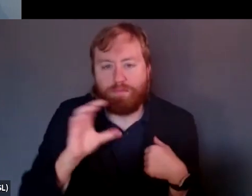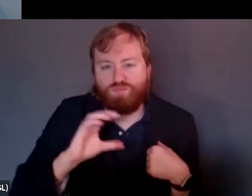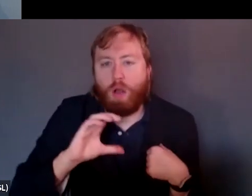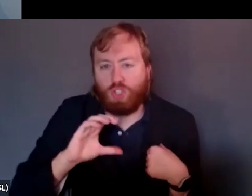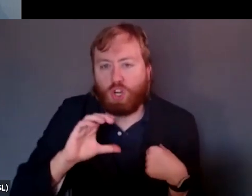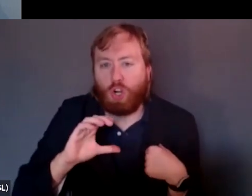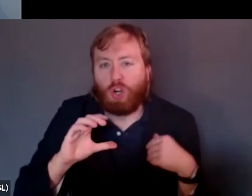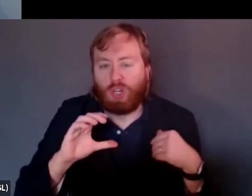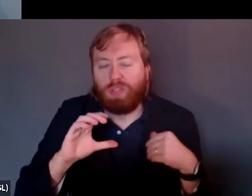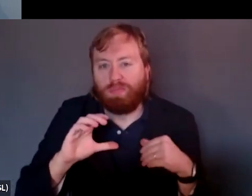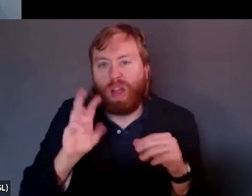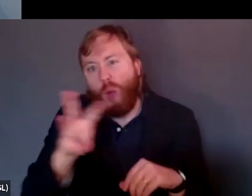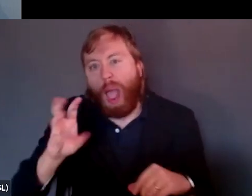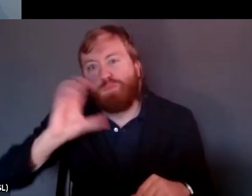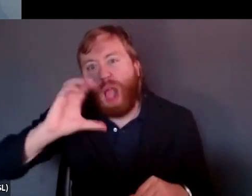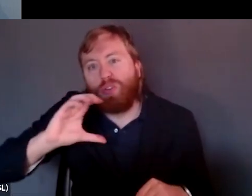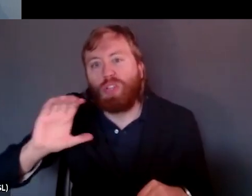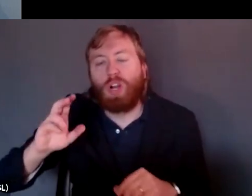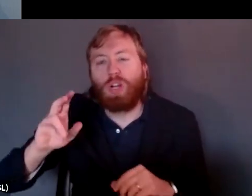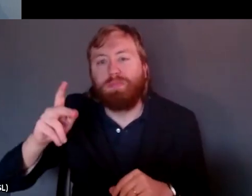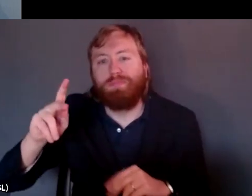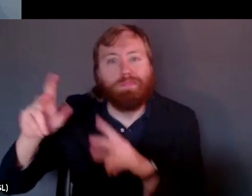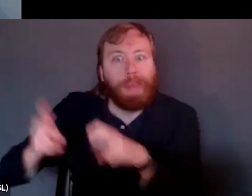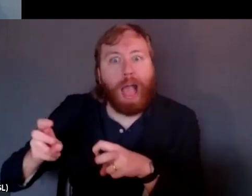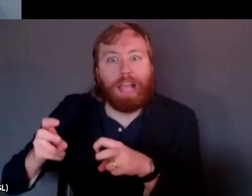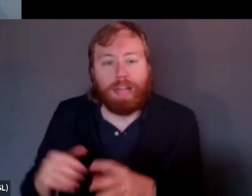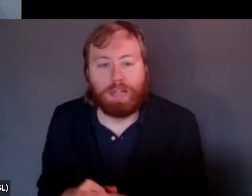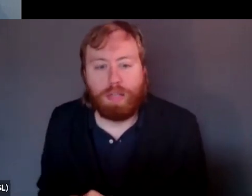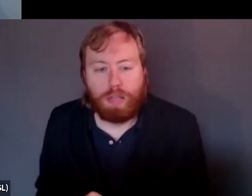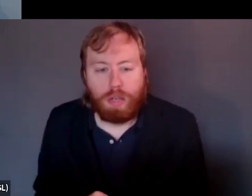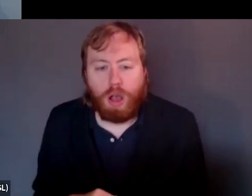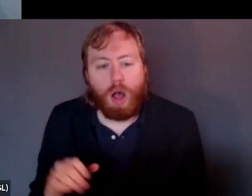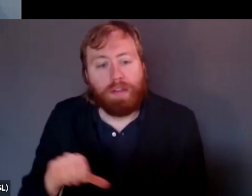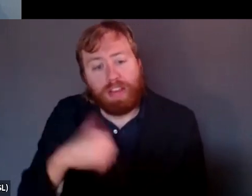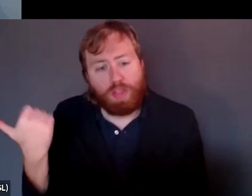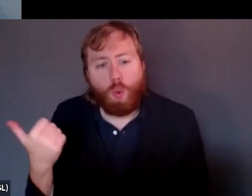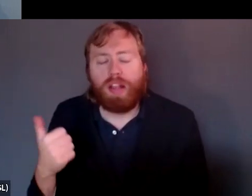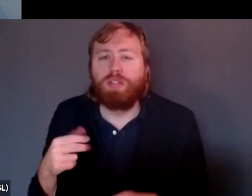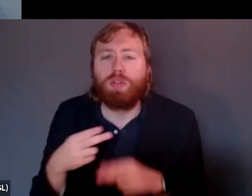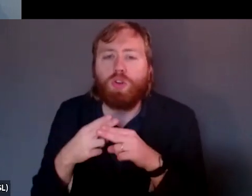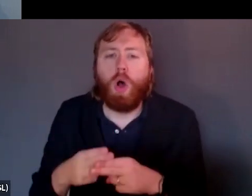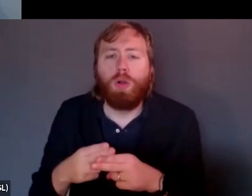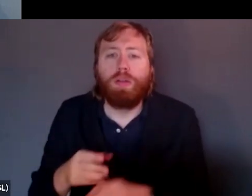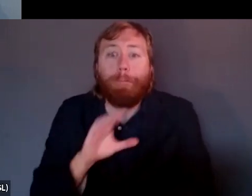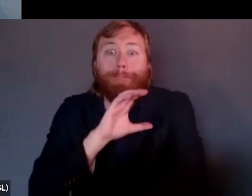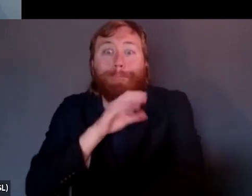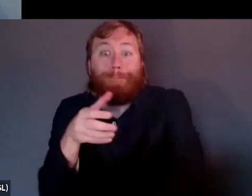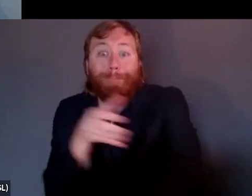Other tools out there, we have used PowerMapper, which is a company out of the UK, and that allows you to test an entire website in one go